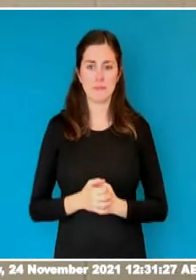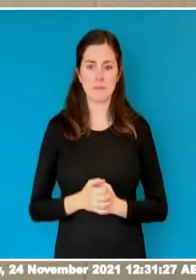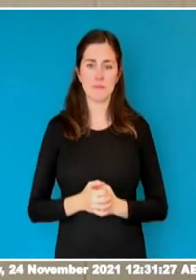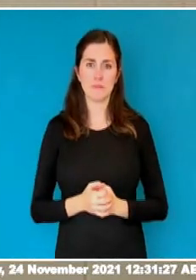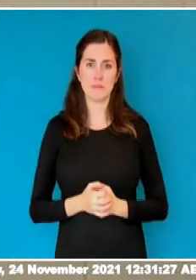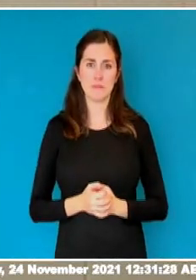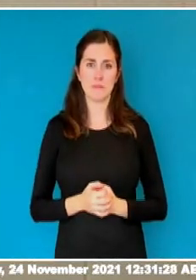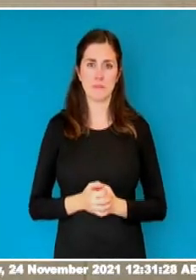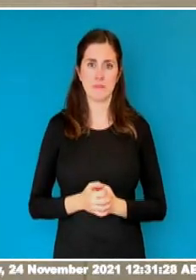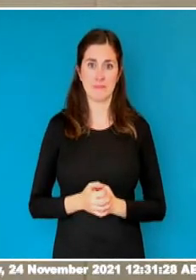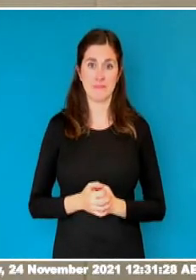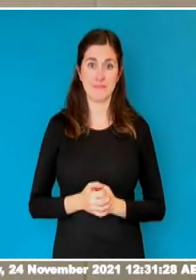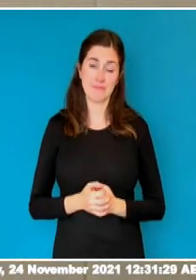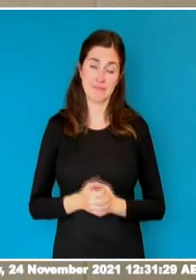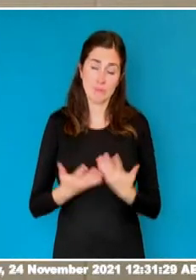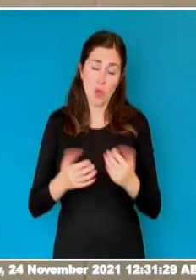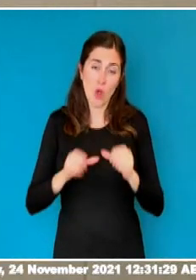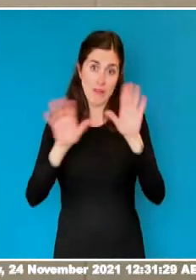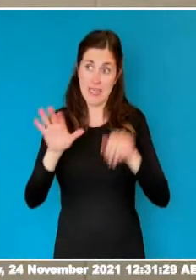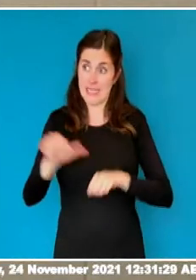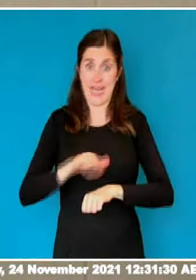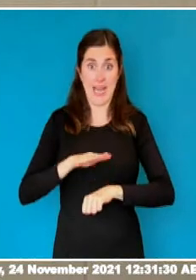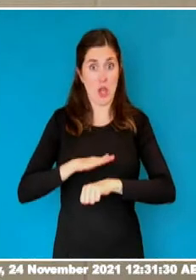It has taken time to review it and it has been reviewed.